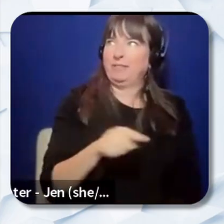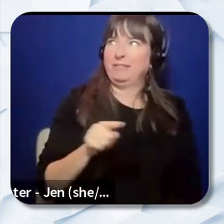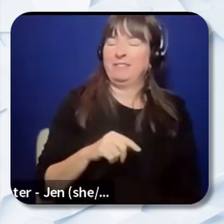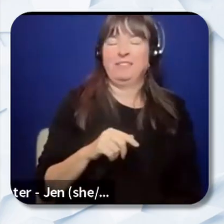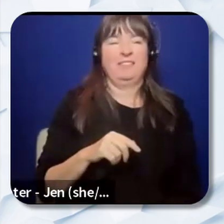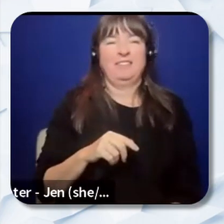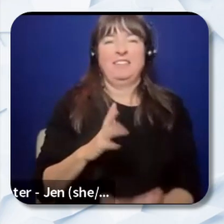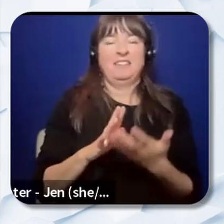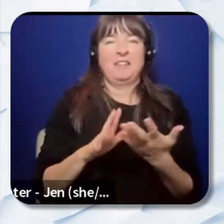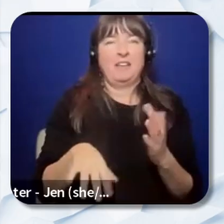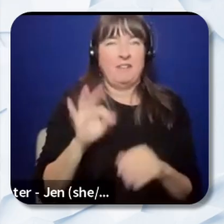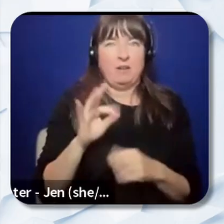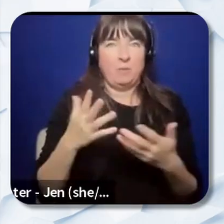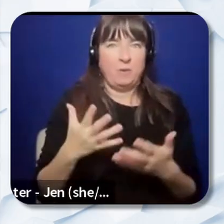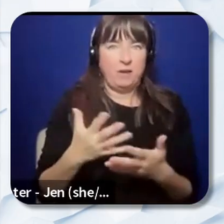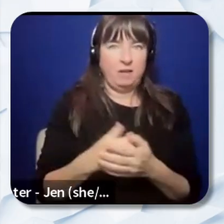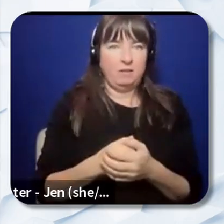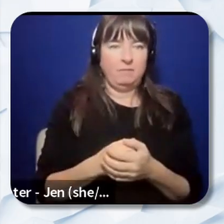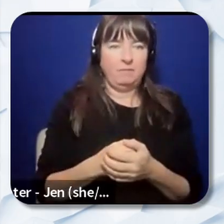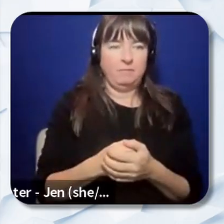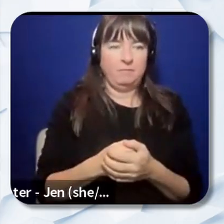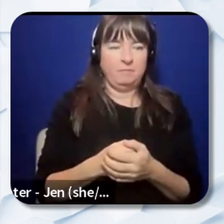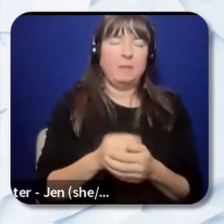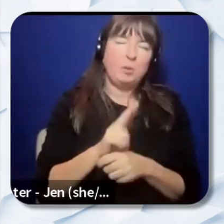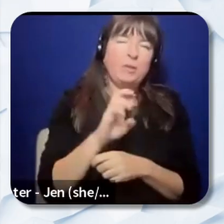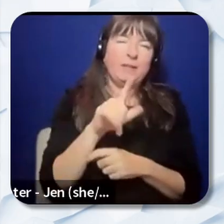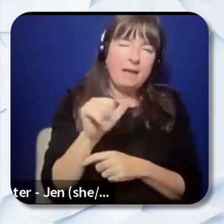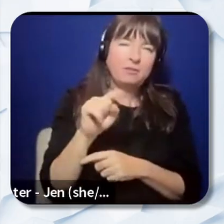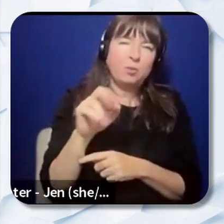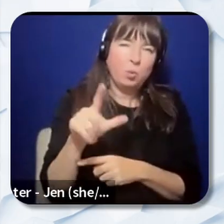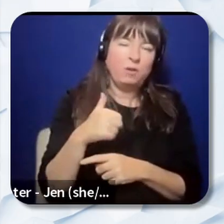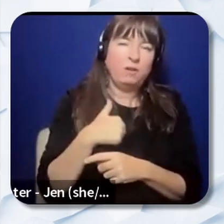very quickly was from being coached through the class tool and understanding how important